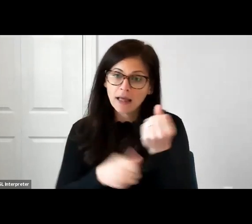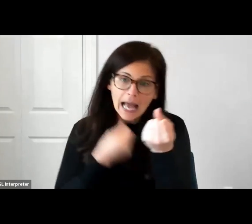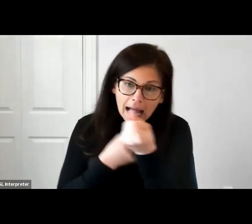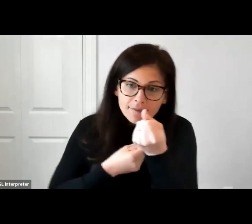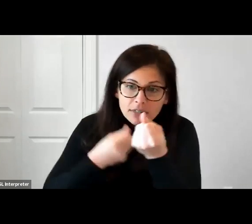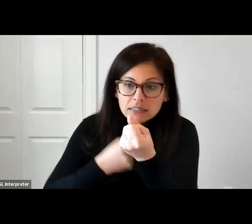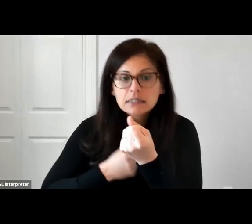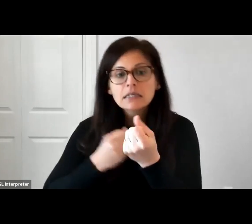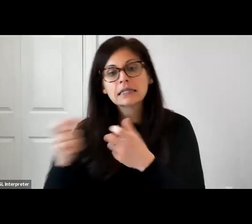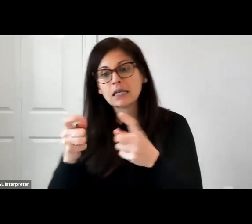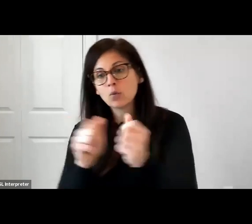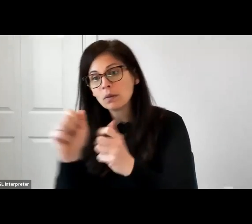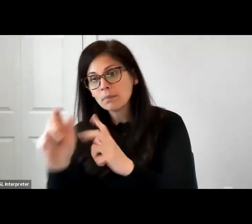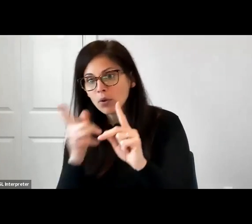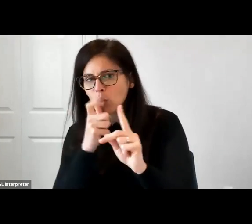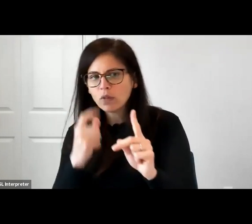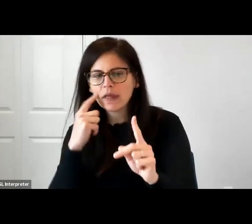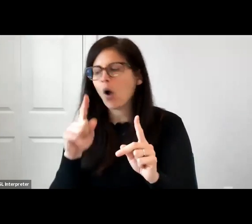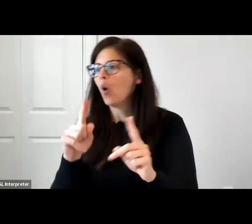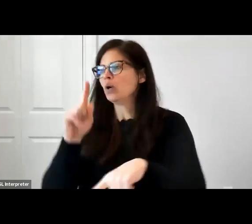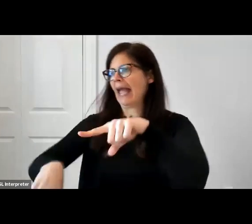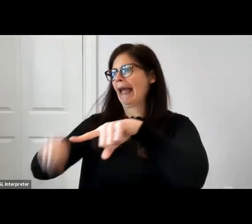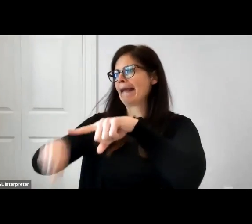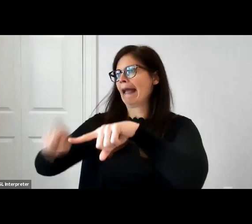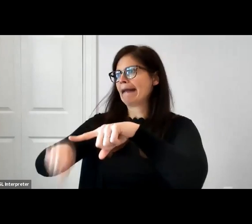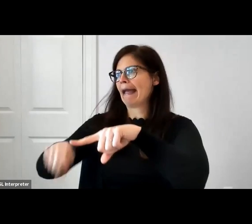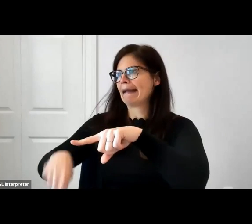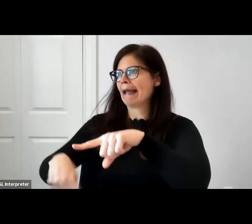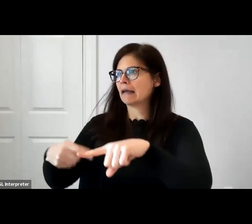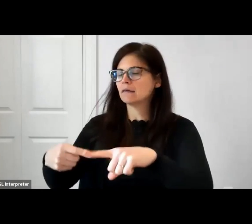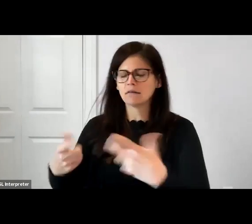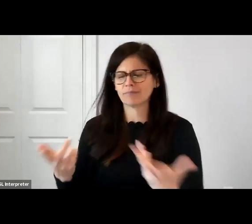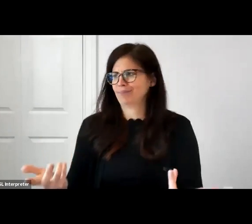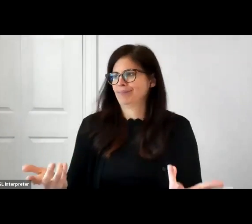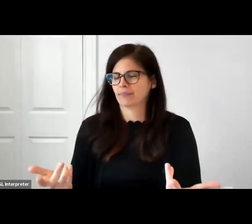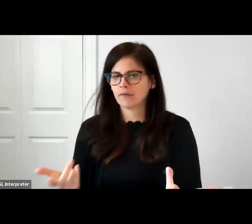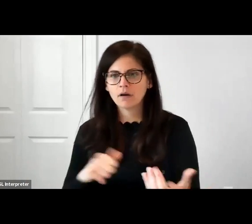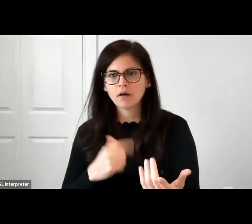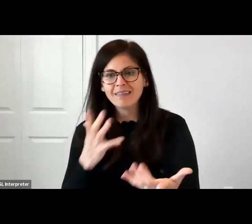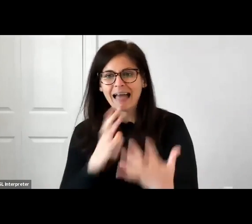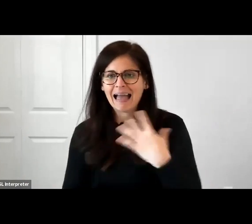who think that I can't do things that they can do kinda added to all of that.